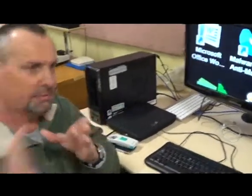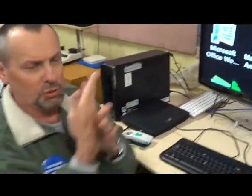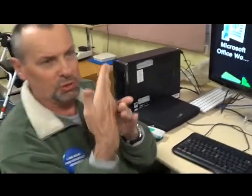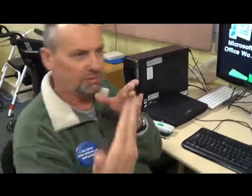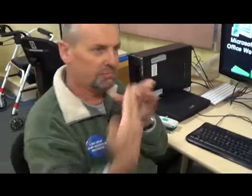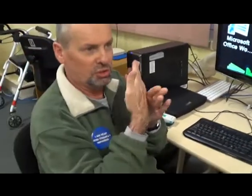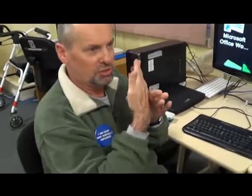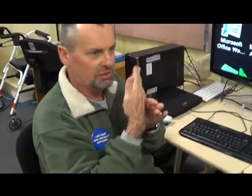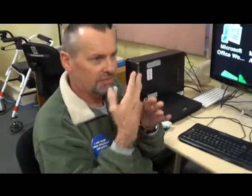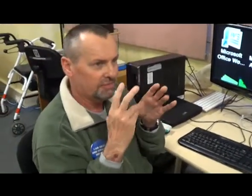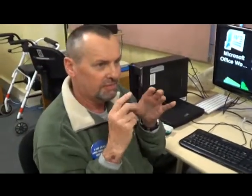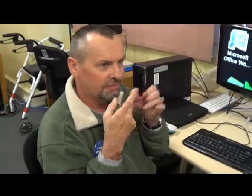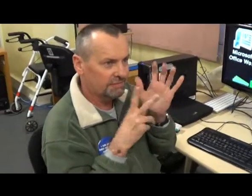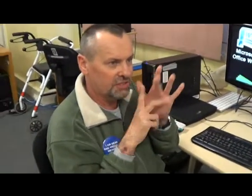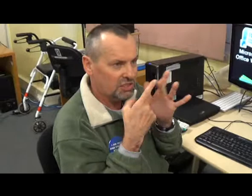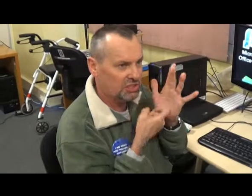This is the anti virus that I used.